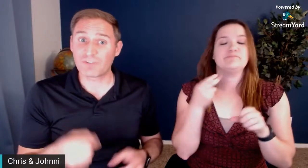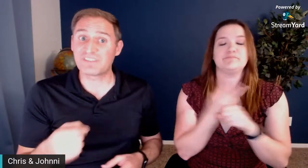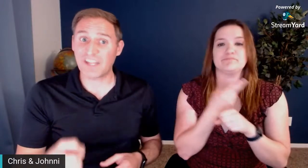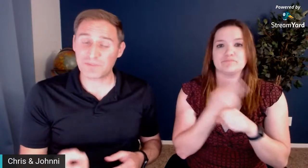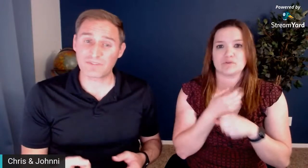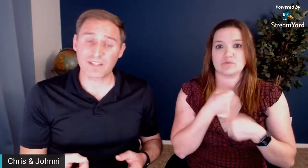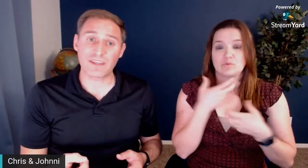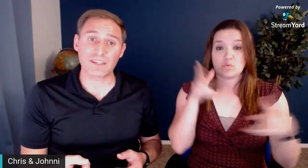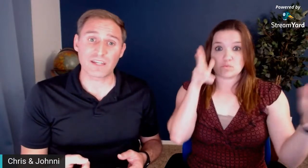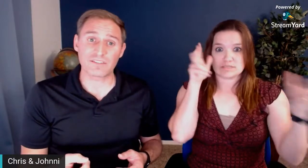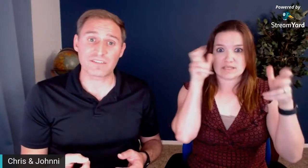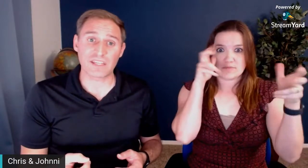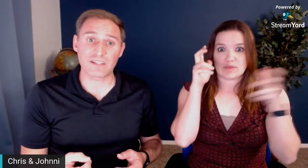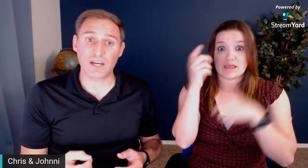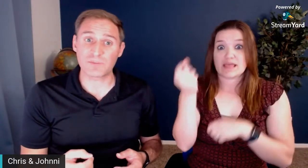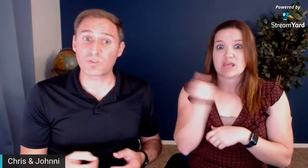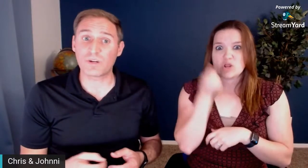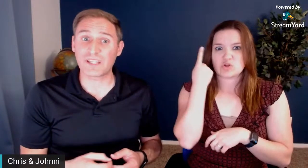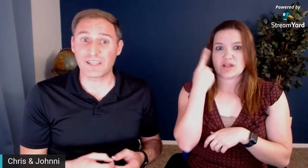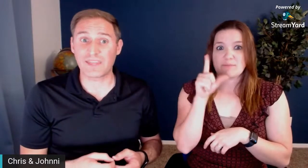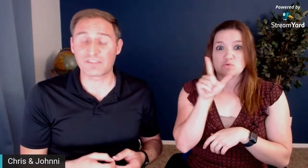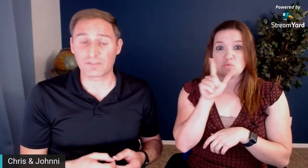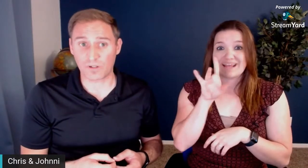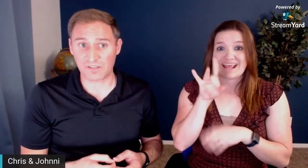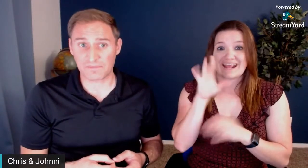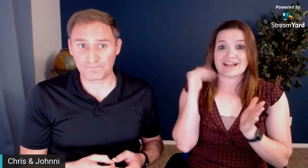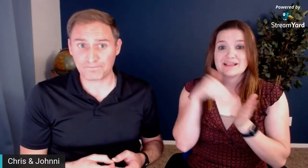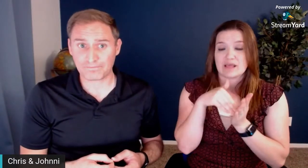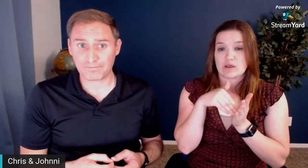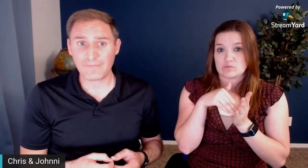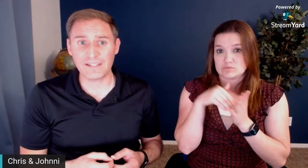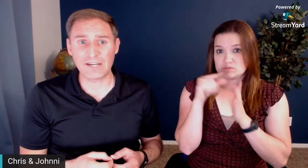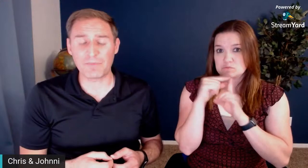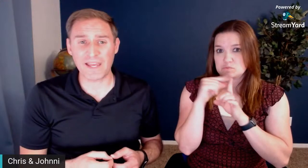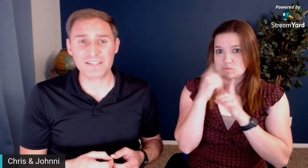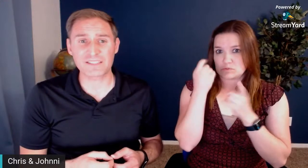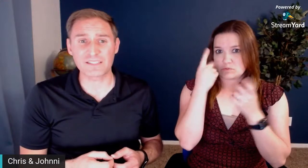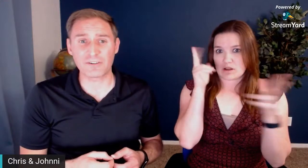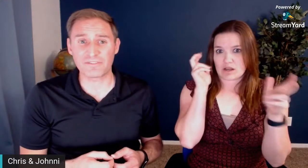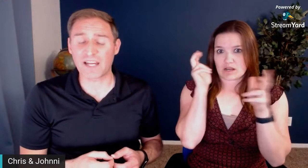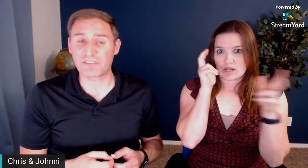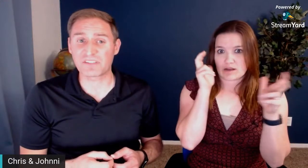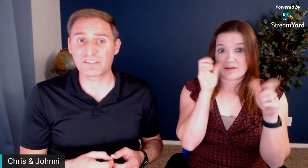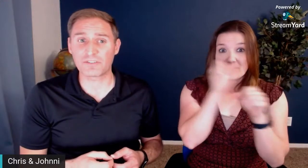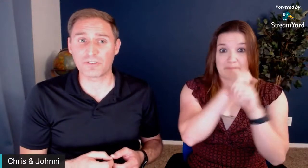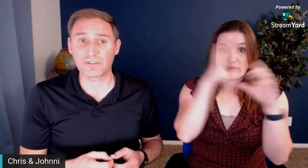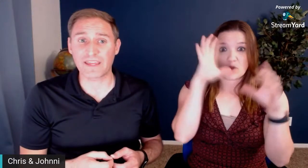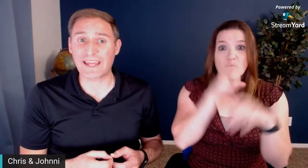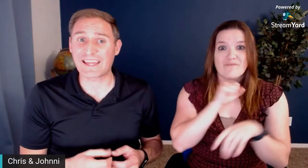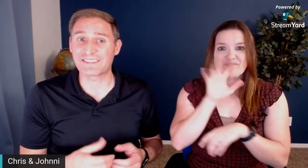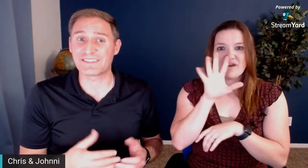receptively they can understand up to 28 000 words now imagine you're a five or six year old that has